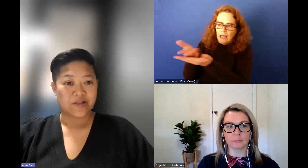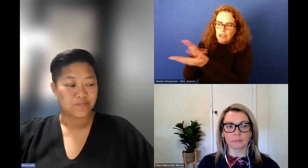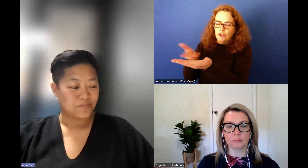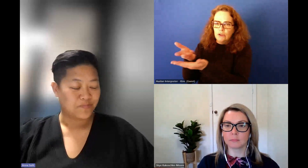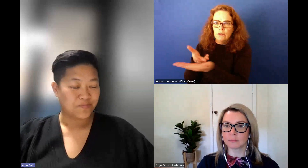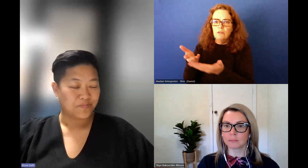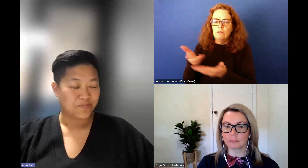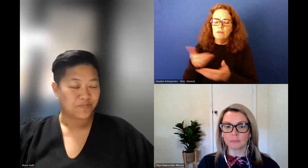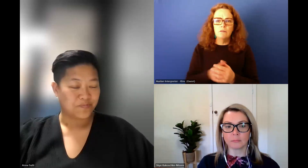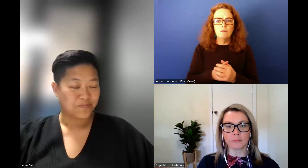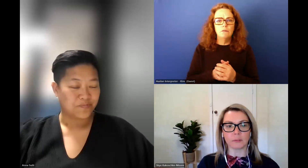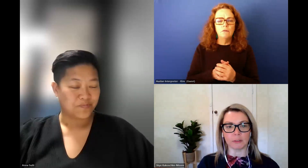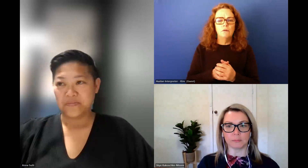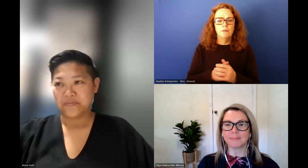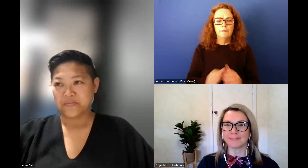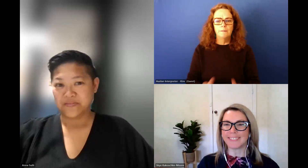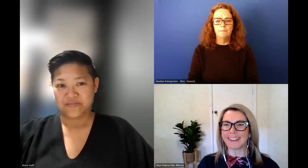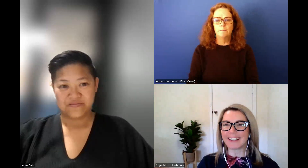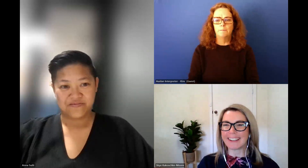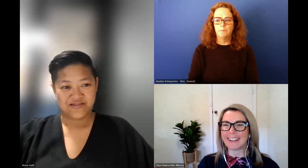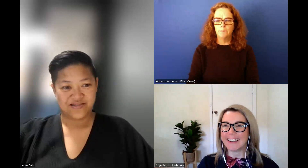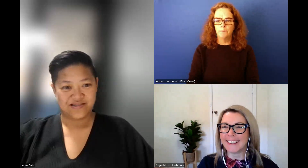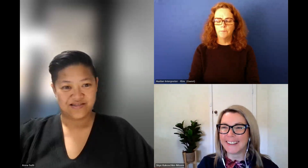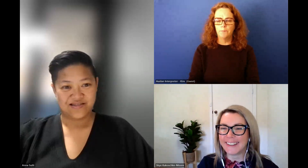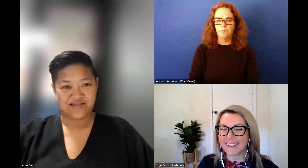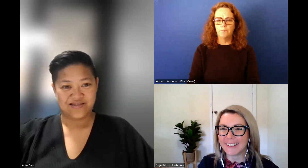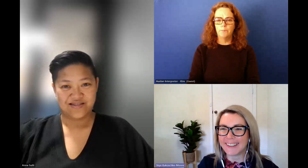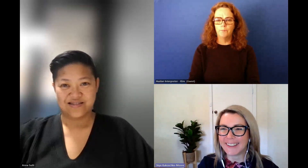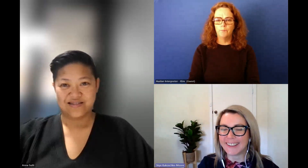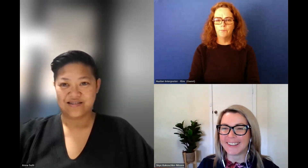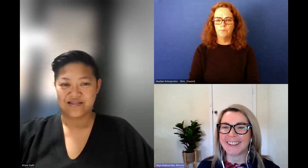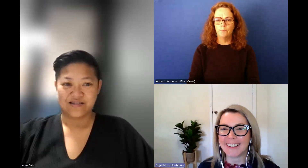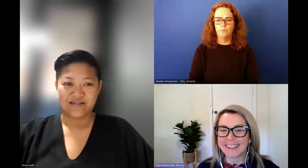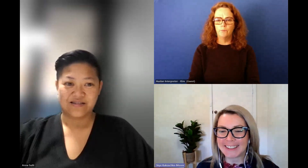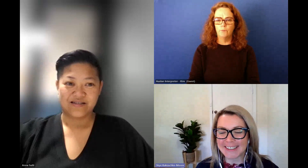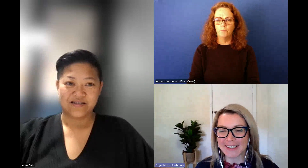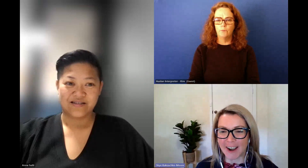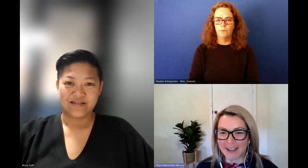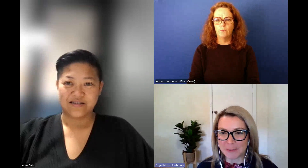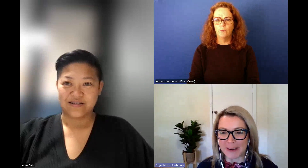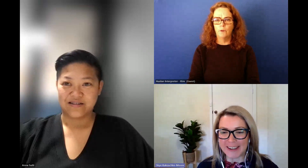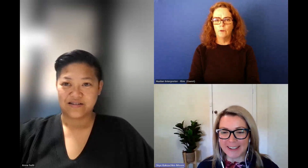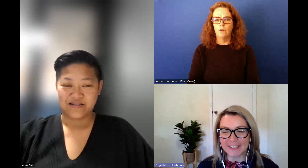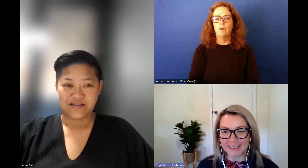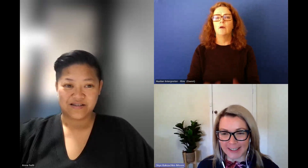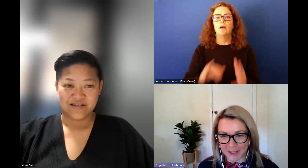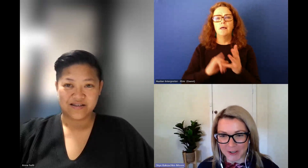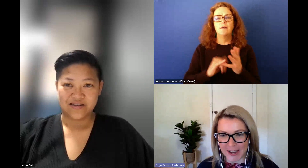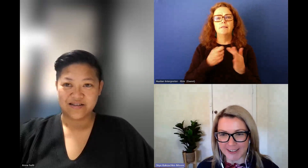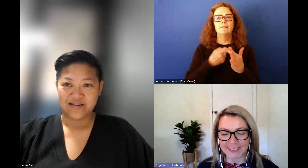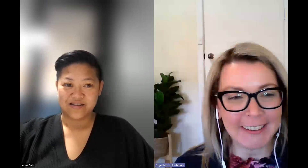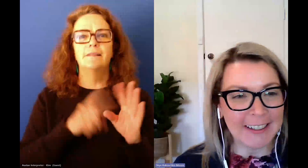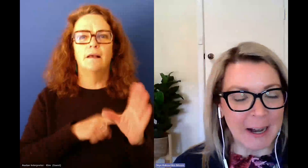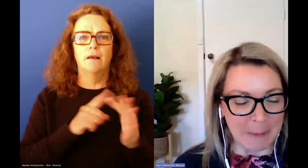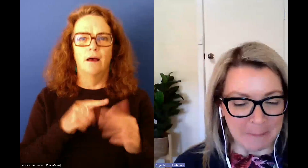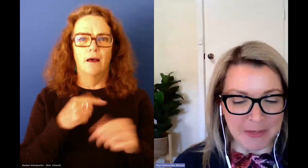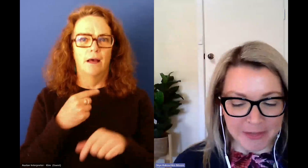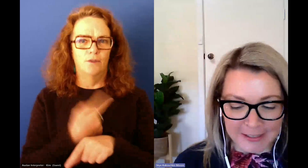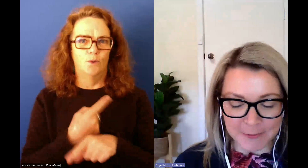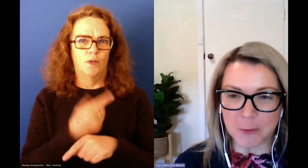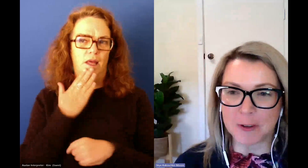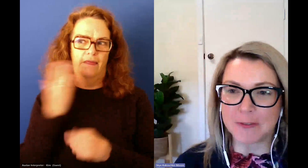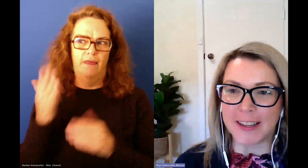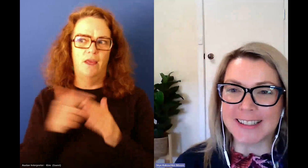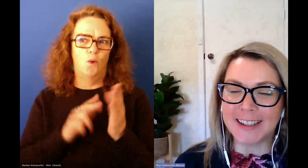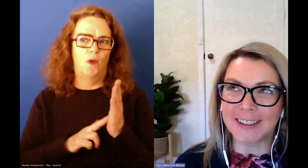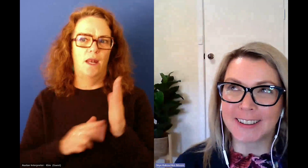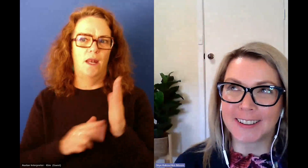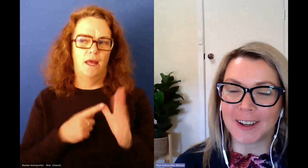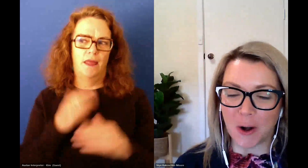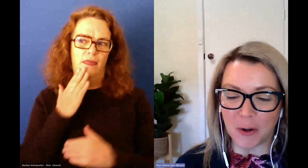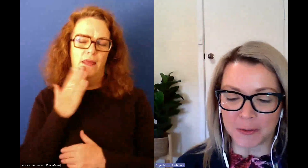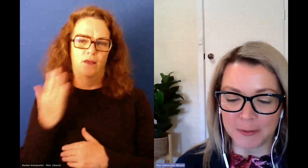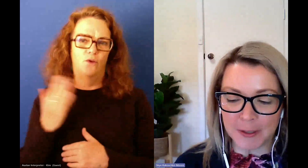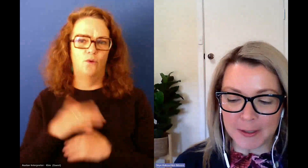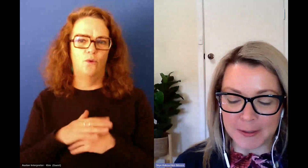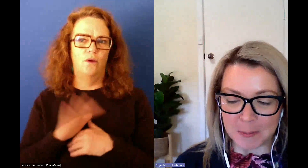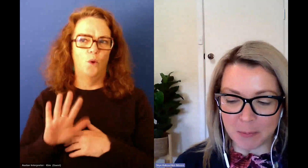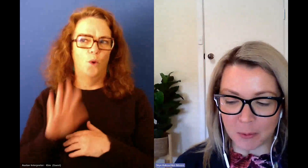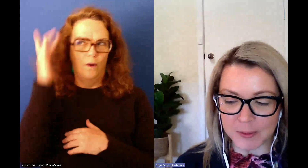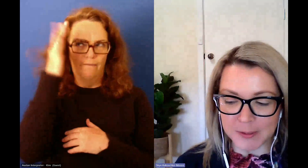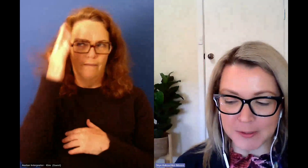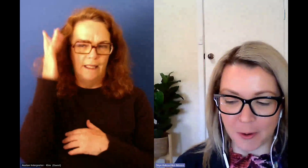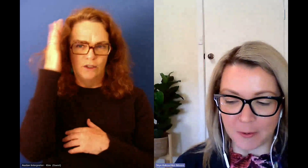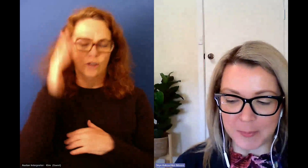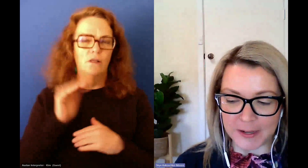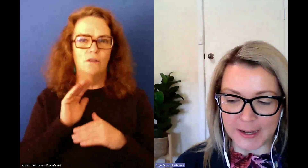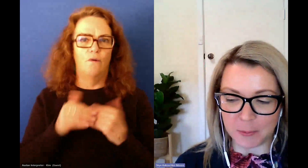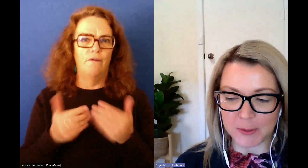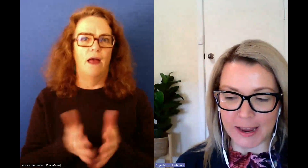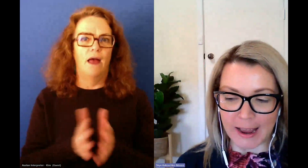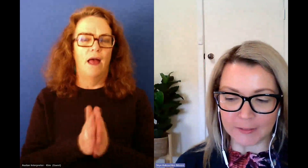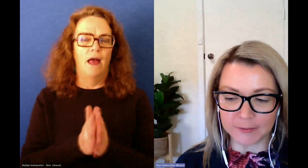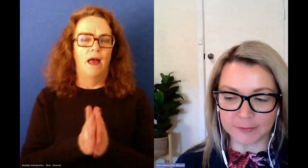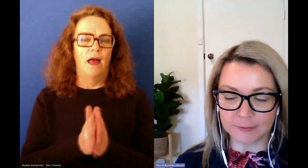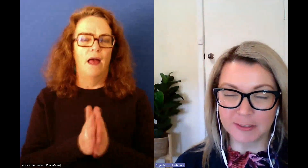topics. Skye speaking. Thank you Anna thanks for reflecting on the importance of being able to have